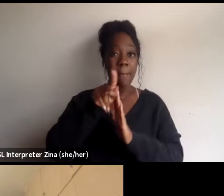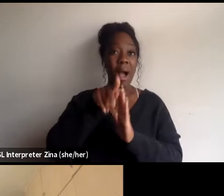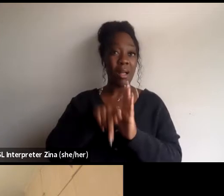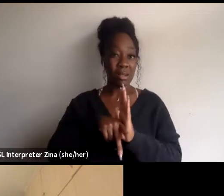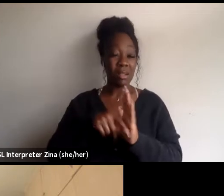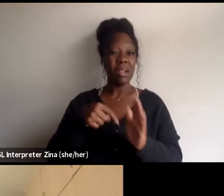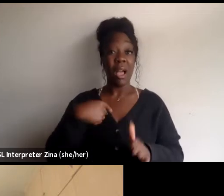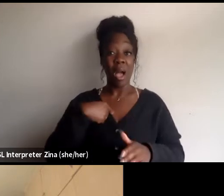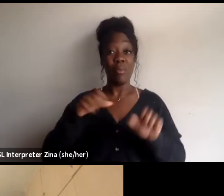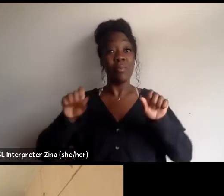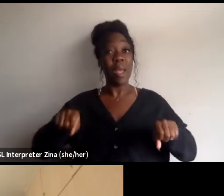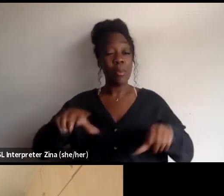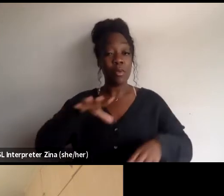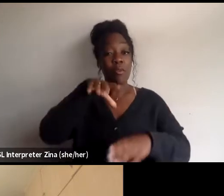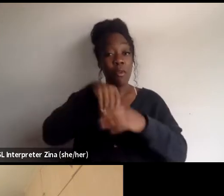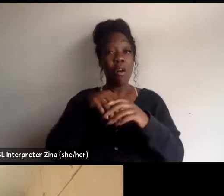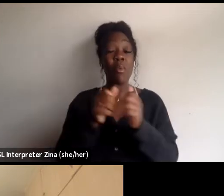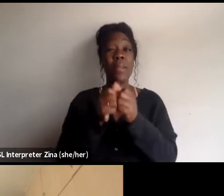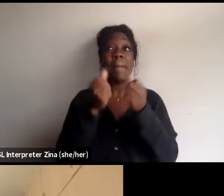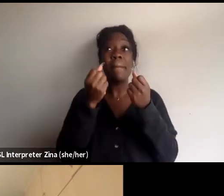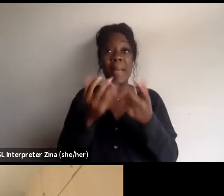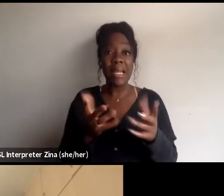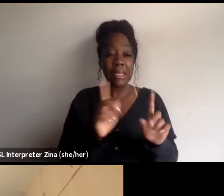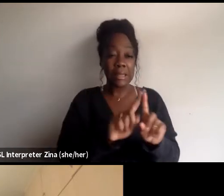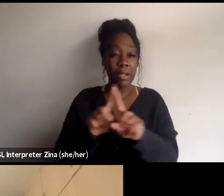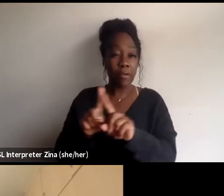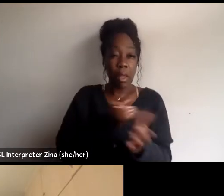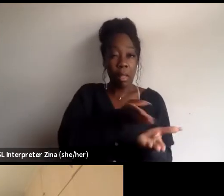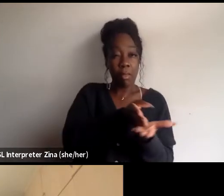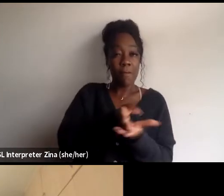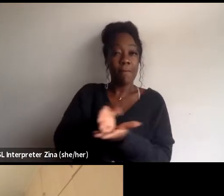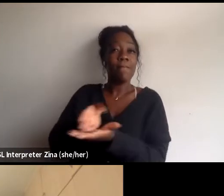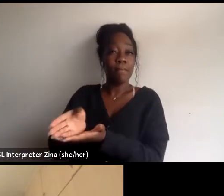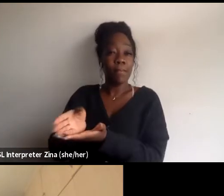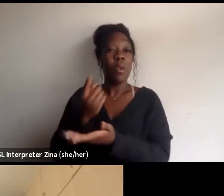And one of the platforms that I got particularly known for